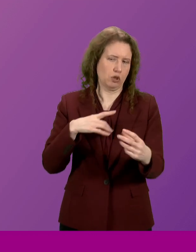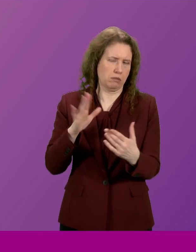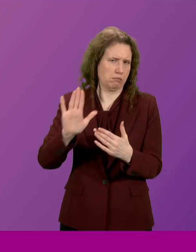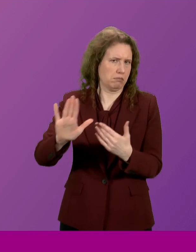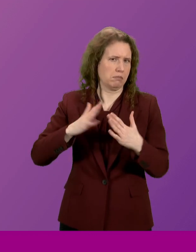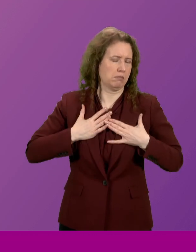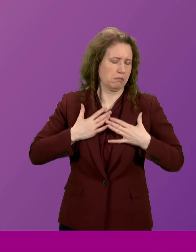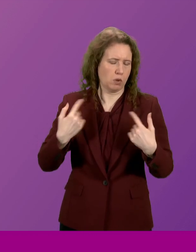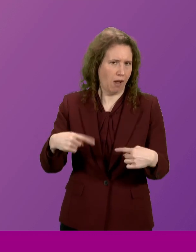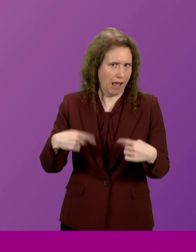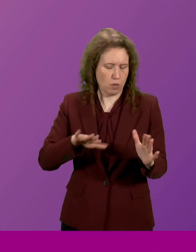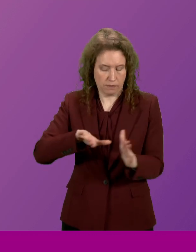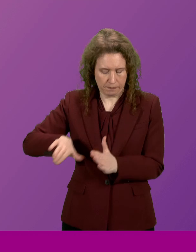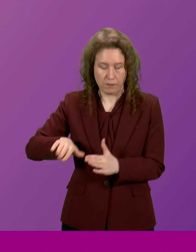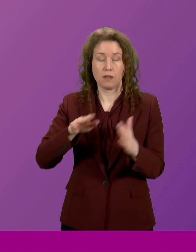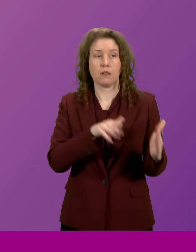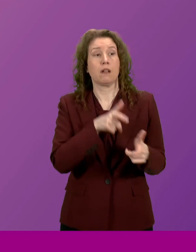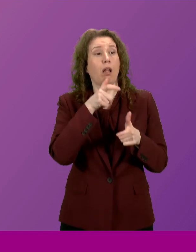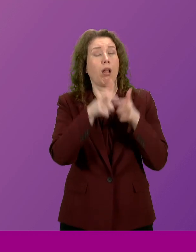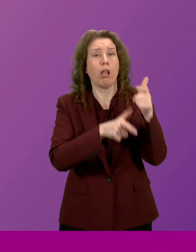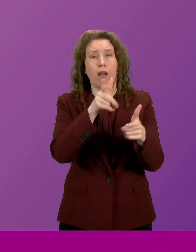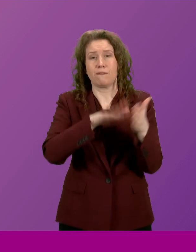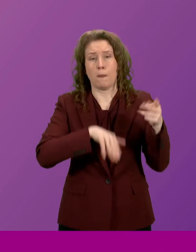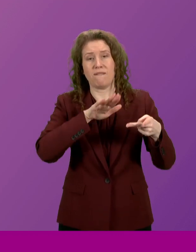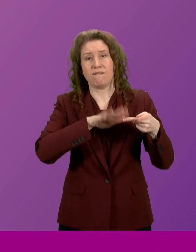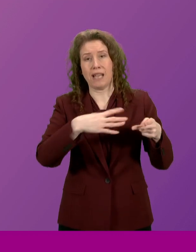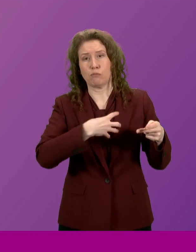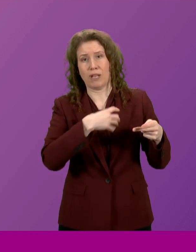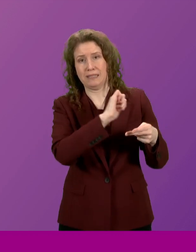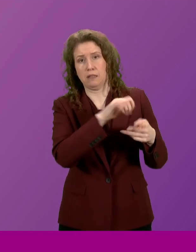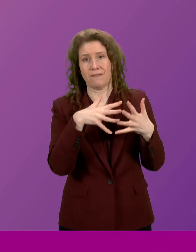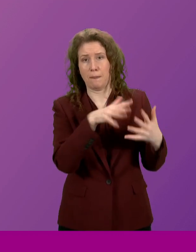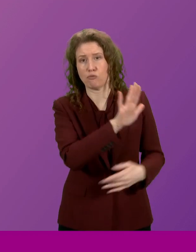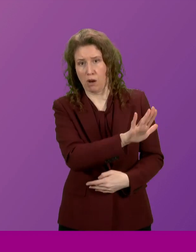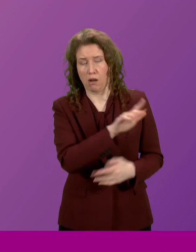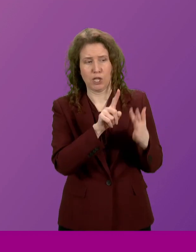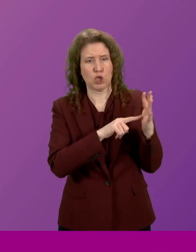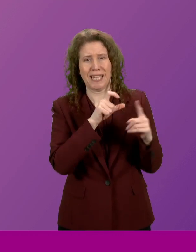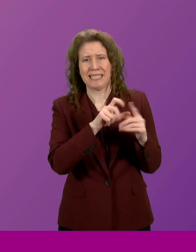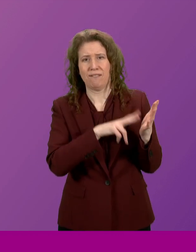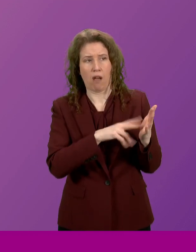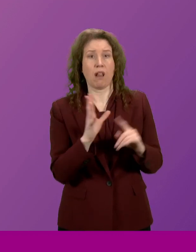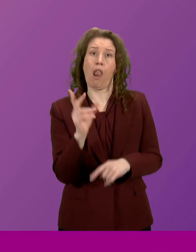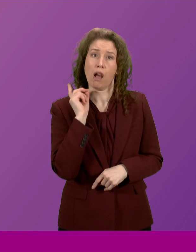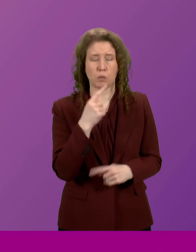Obviously, the remarks that the Vice-President of the United States made last week about the safe